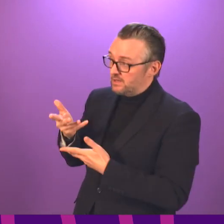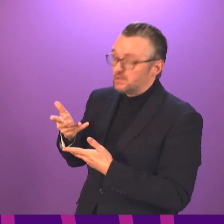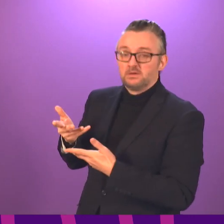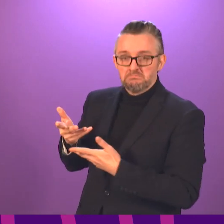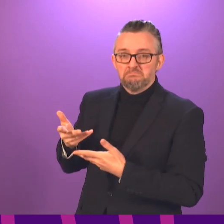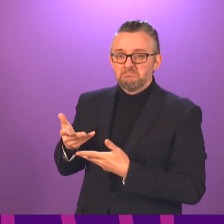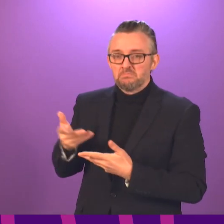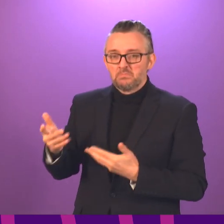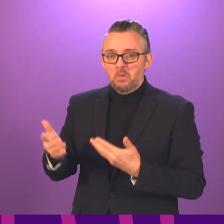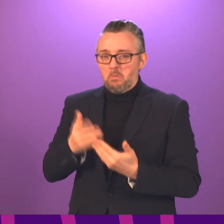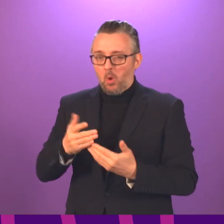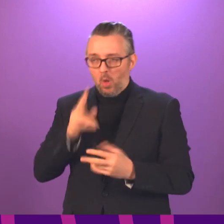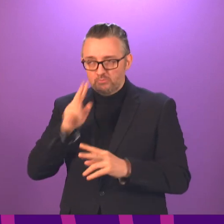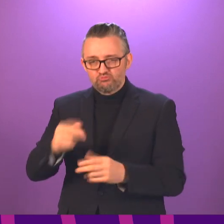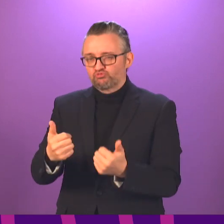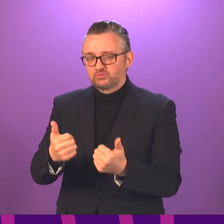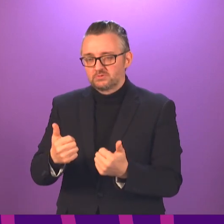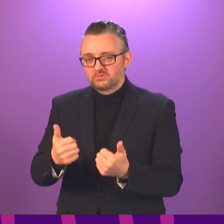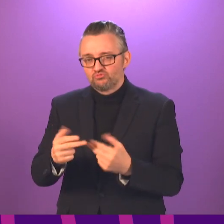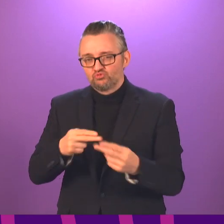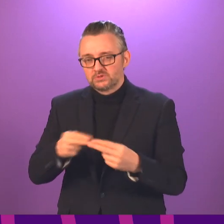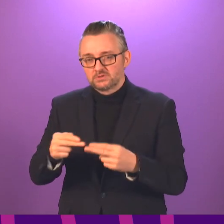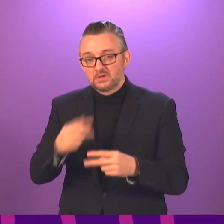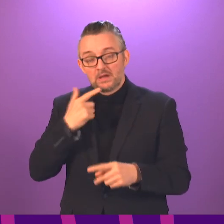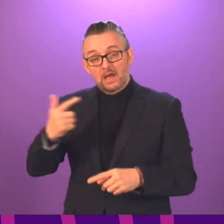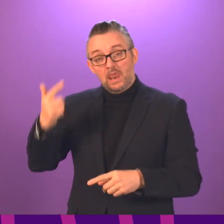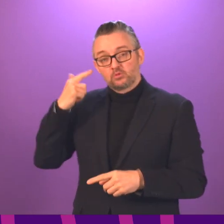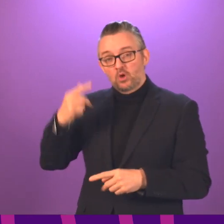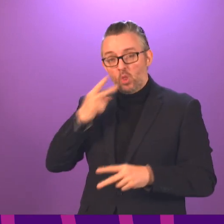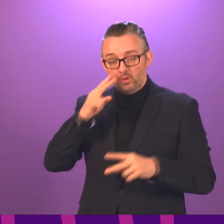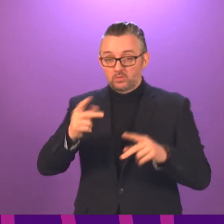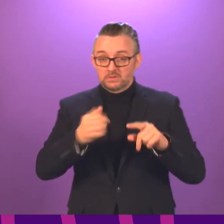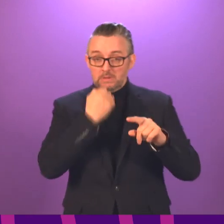was when I stood here last week. Last week, we were looking at a plateauing of cases,